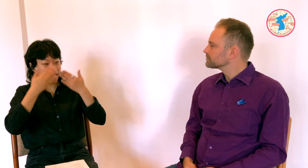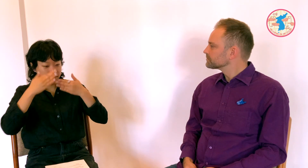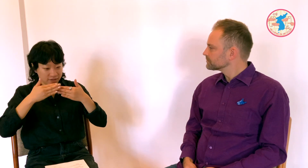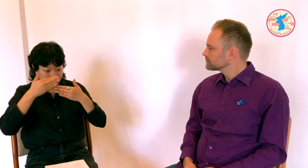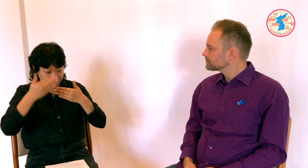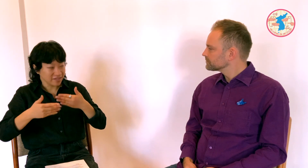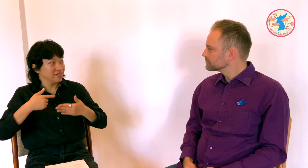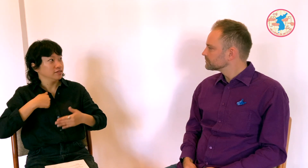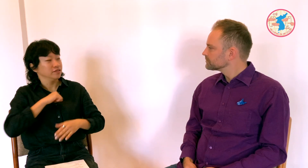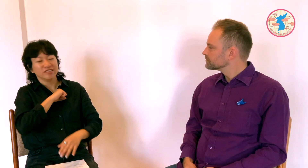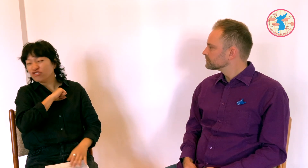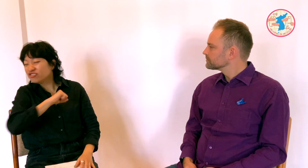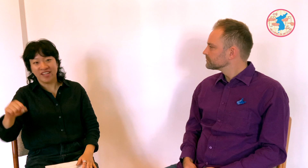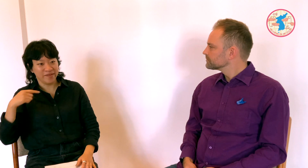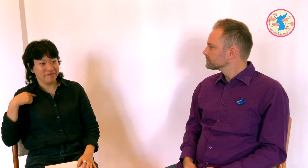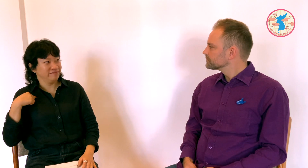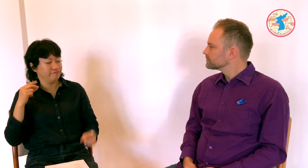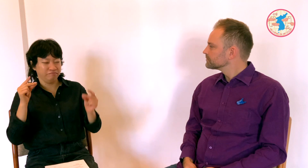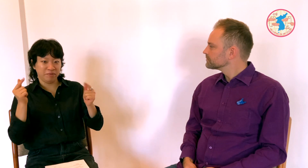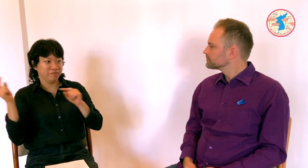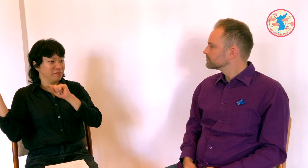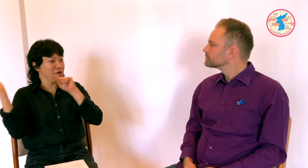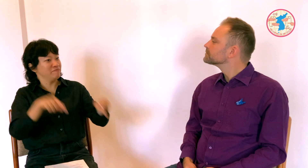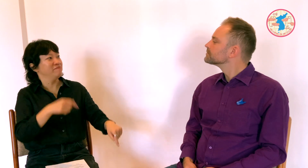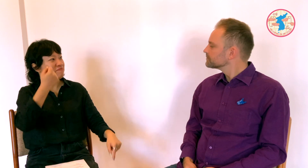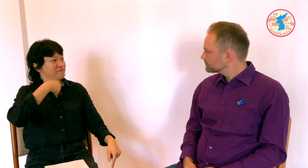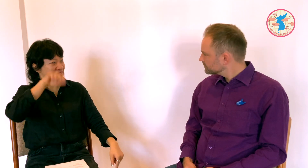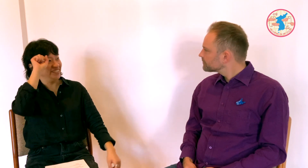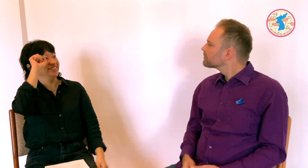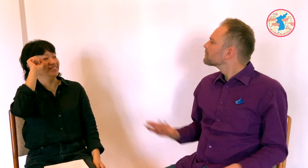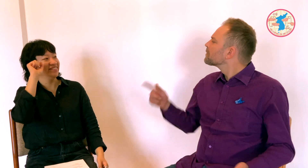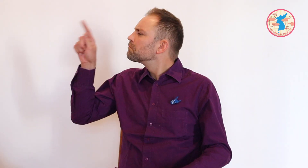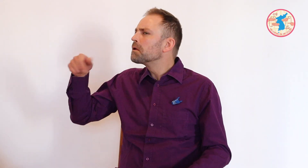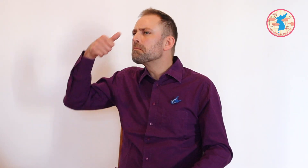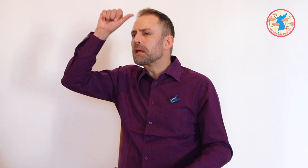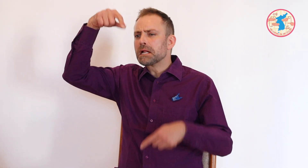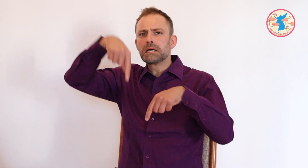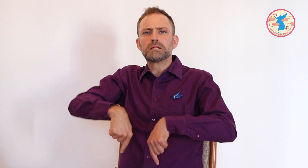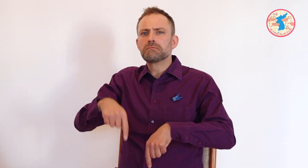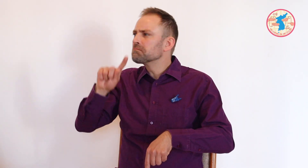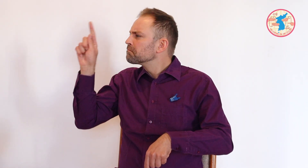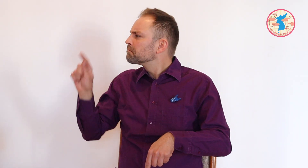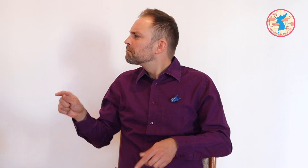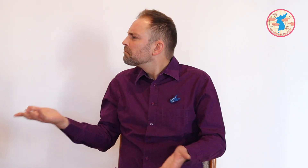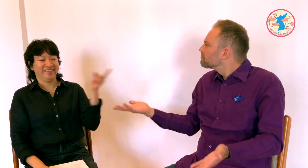Hyemi: So literally on the next day (after Frontrunners), I was immediately determined to move straight down to Berlin! Robert: How come did you pick Berlin out of all places? Explain why...